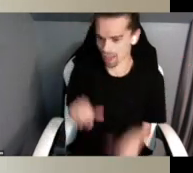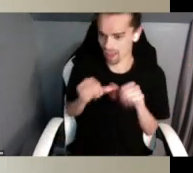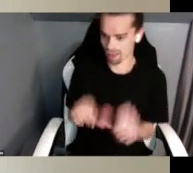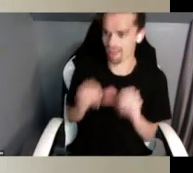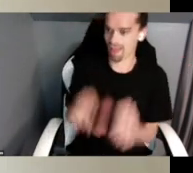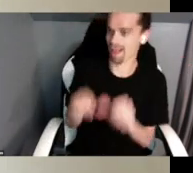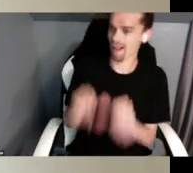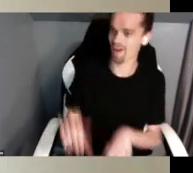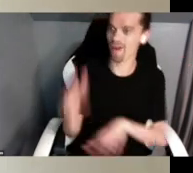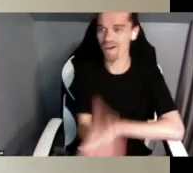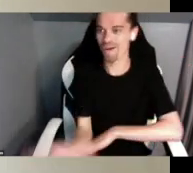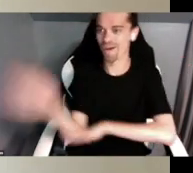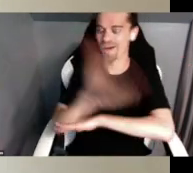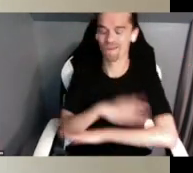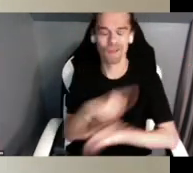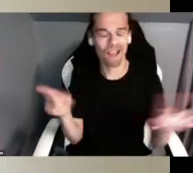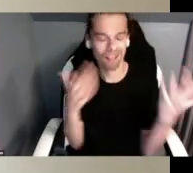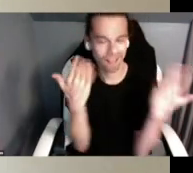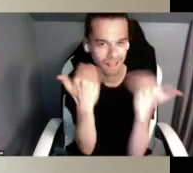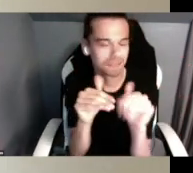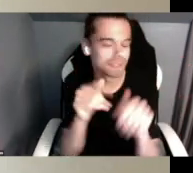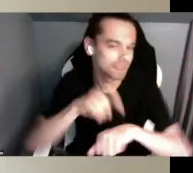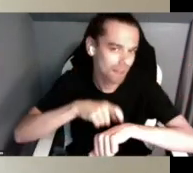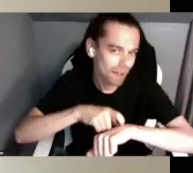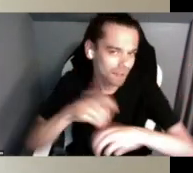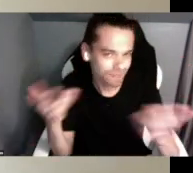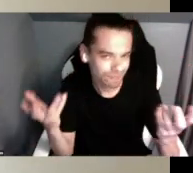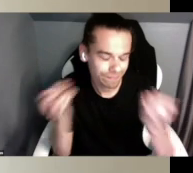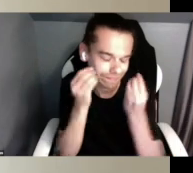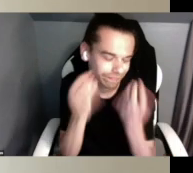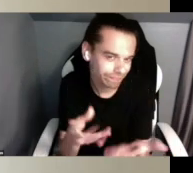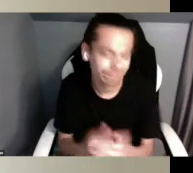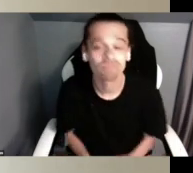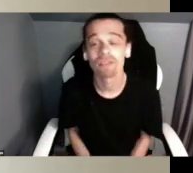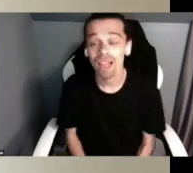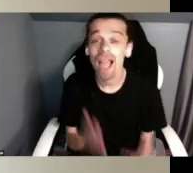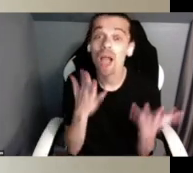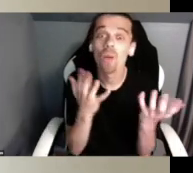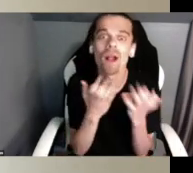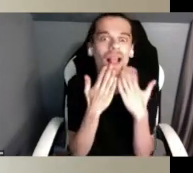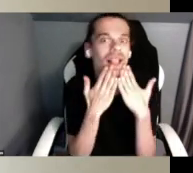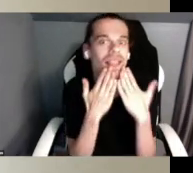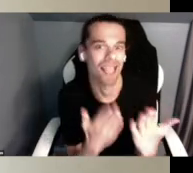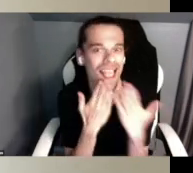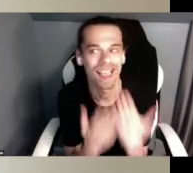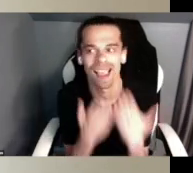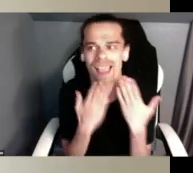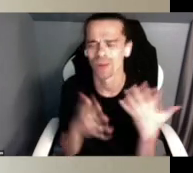but we're limited on time. I want to thank our amazing distinguished panelists